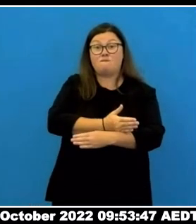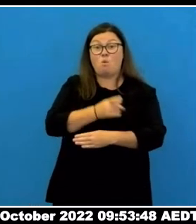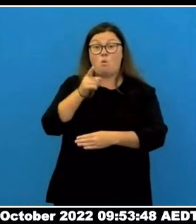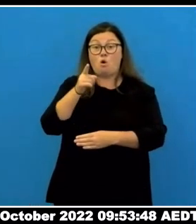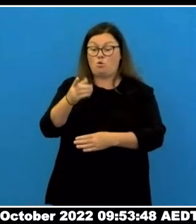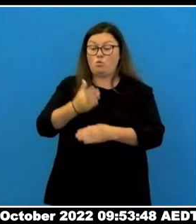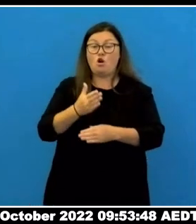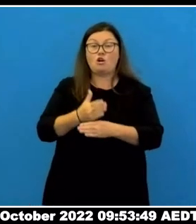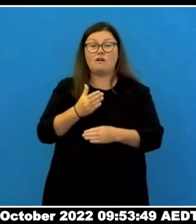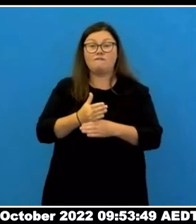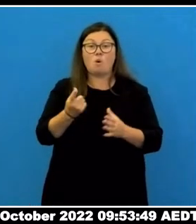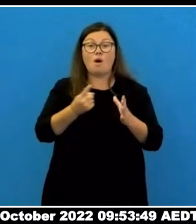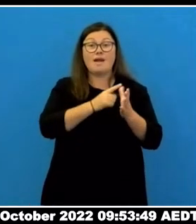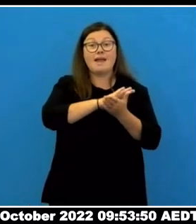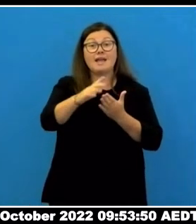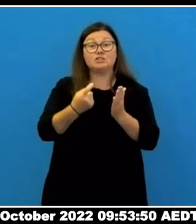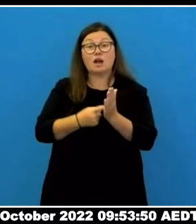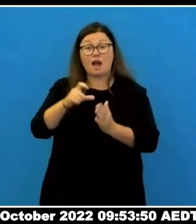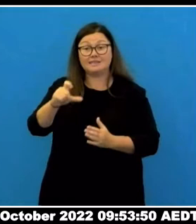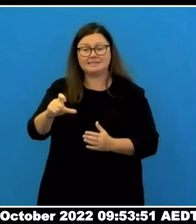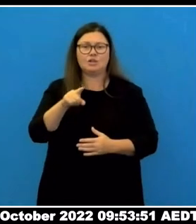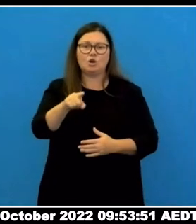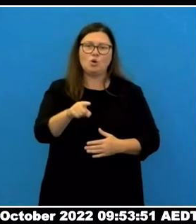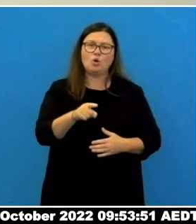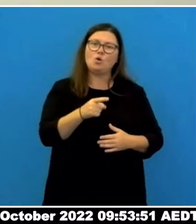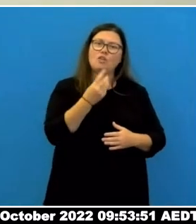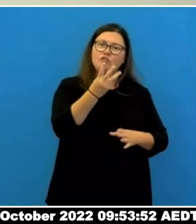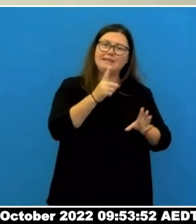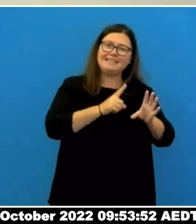you spent three years as the Director for Multicultural Engagement